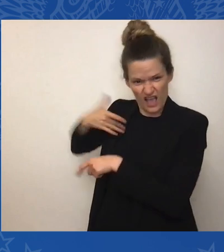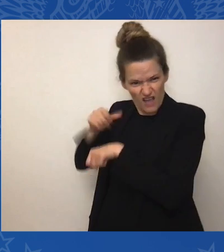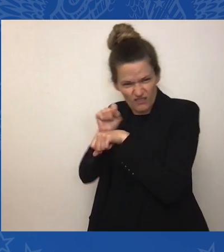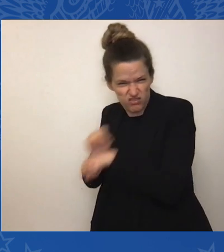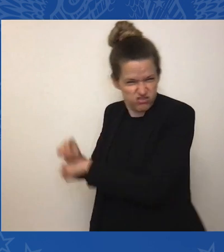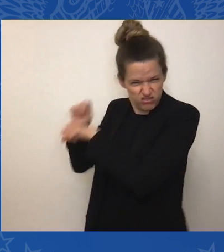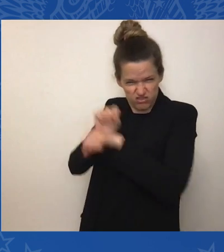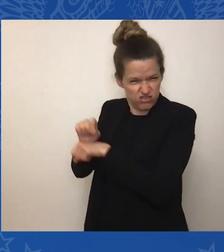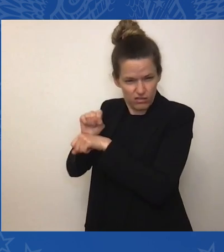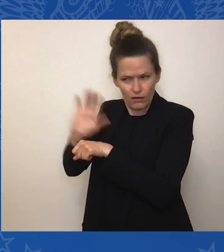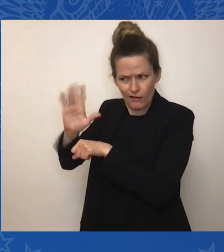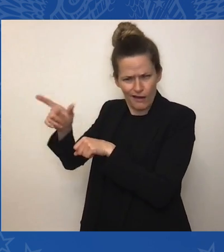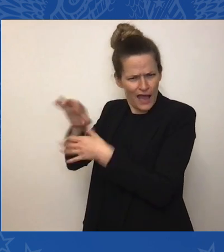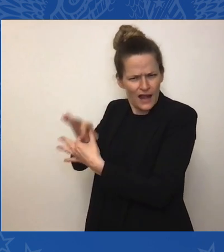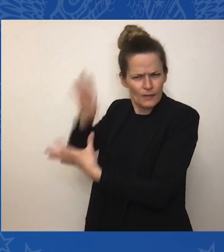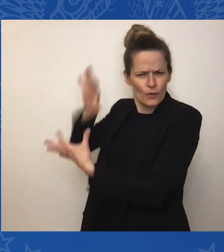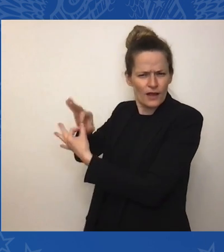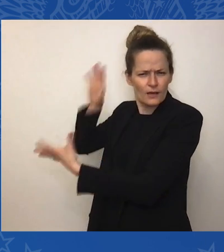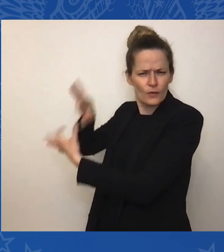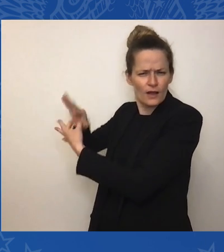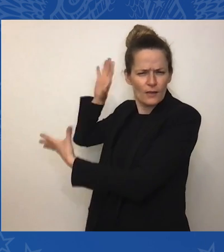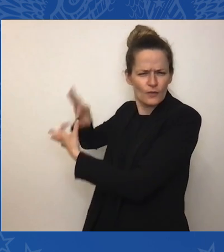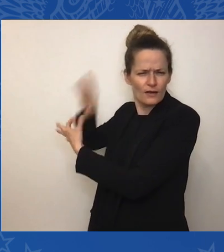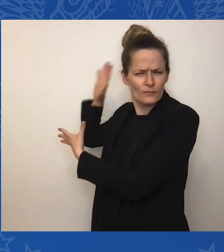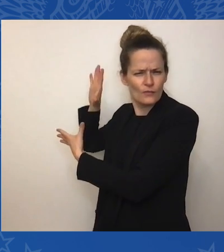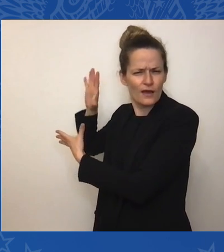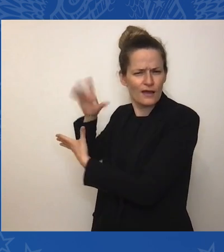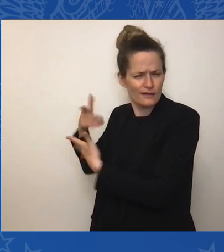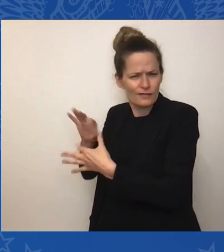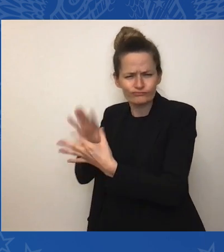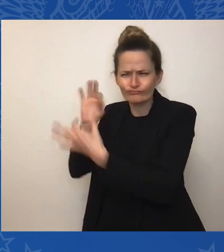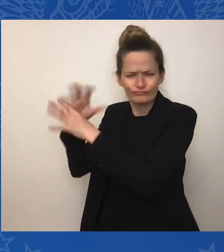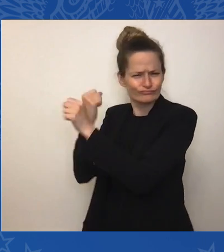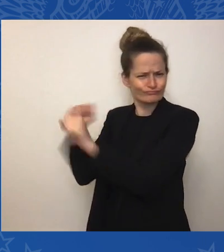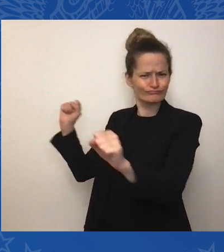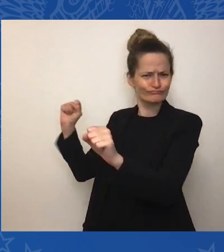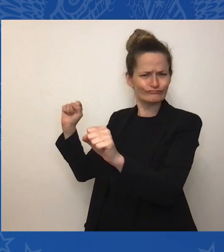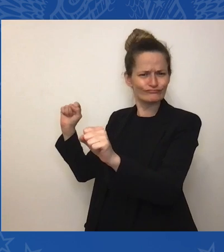Like Americans in the '30s and '40s -- President Roosevelt had said they had